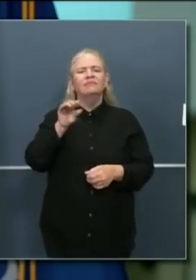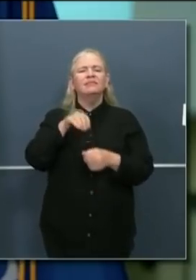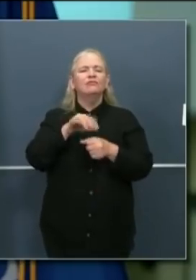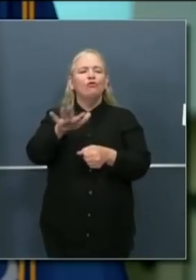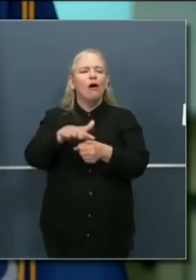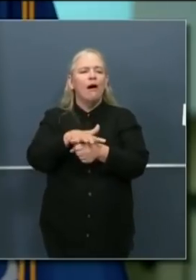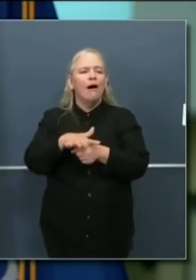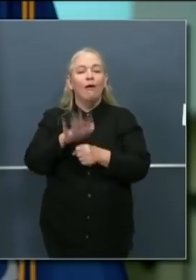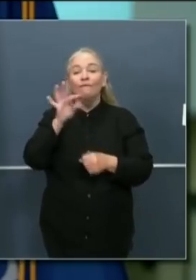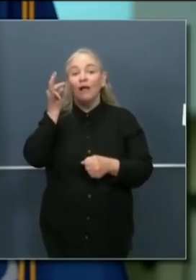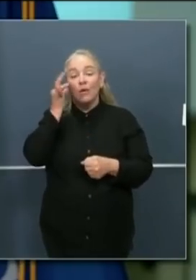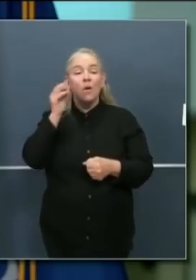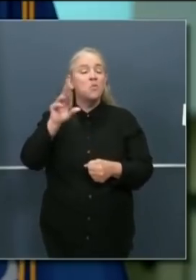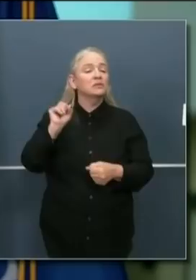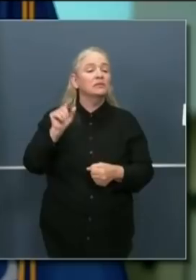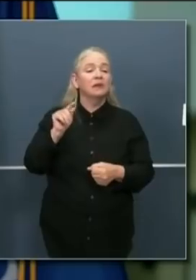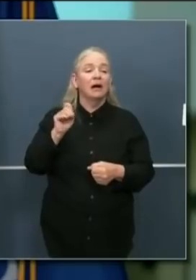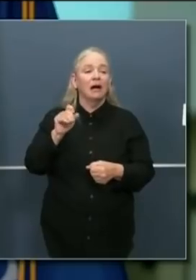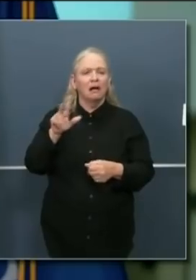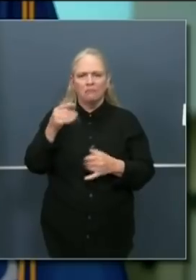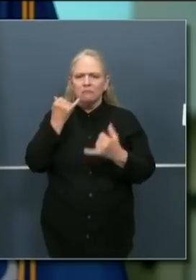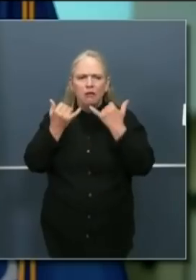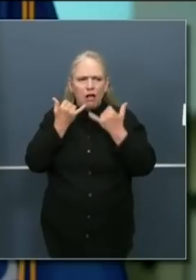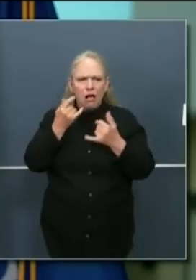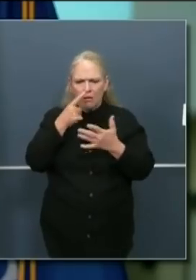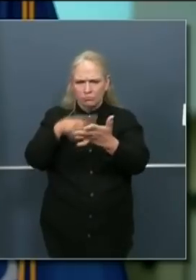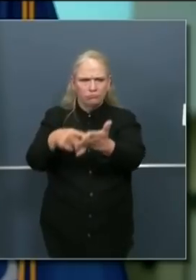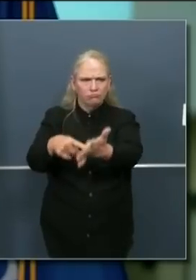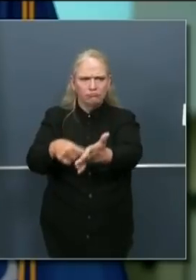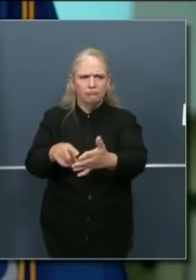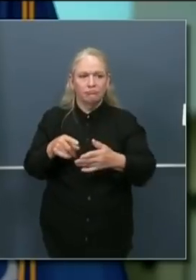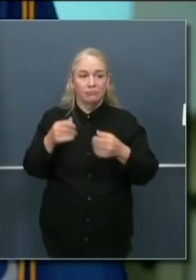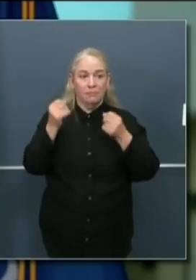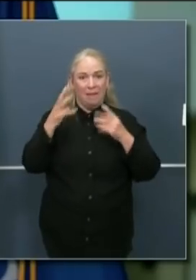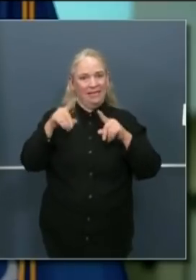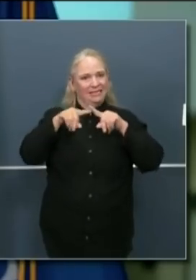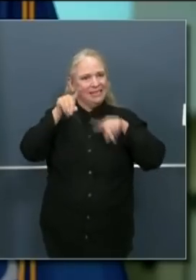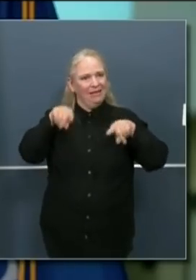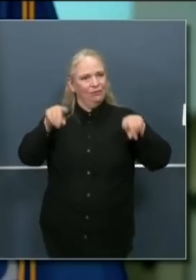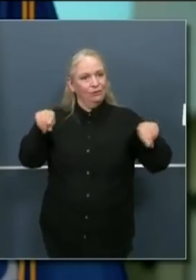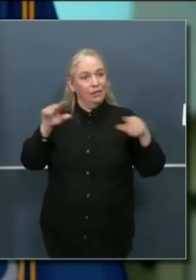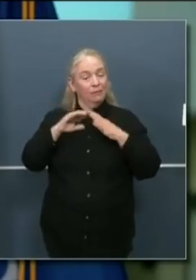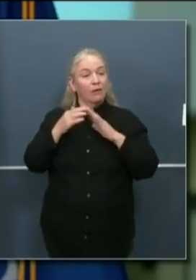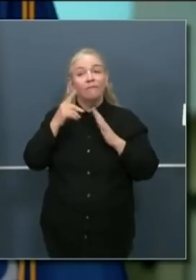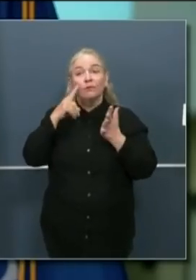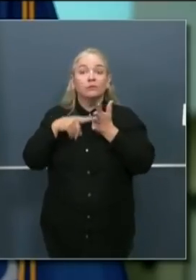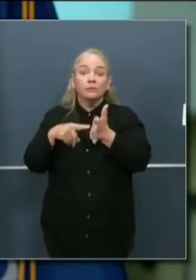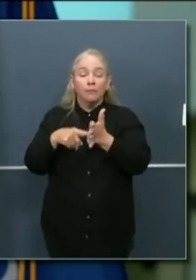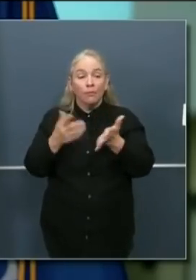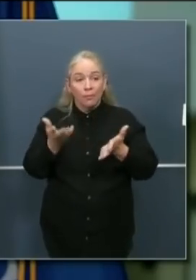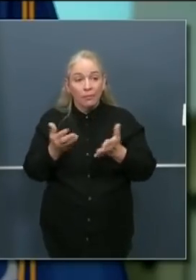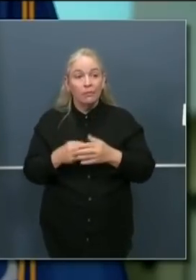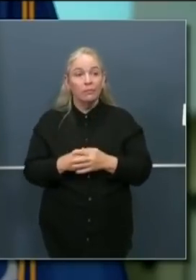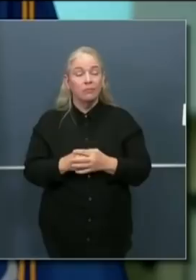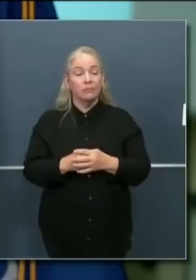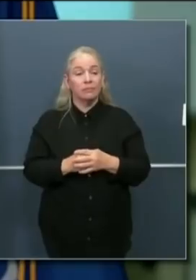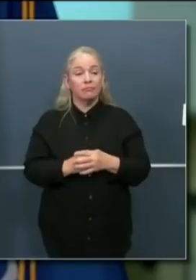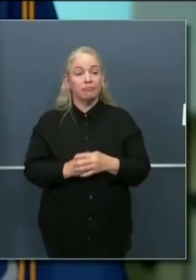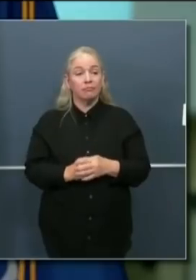WITH YOU AND A MEMBER OF A STATE GOVERNMENT OR LOCAL GOVERNMENT OR THAT MATTER WITH FEDERAL GOVERNMENTS MAKING A